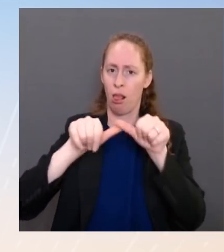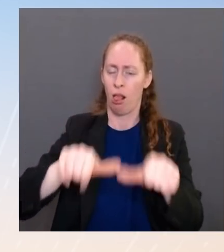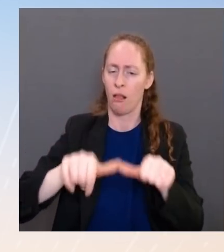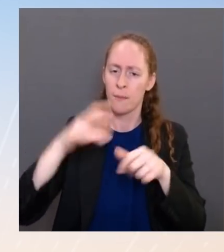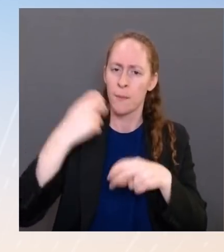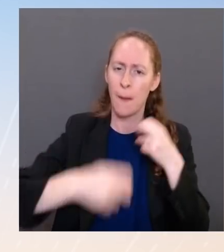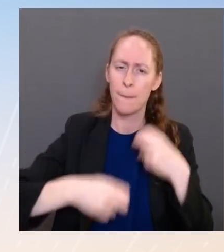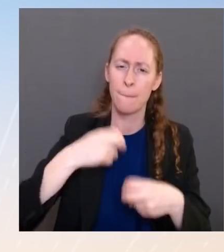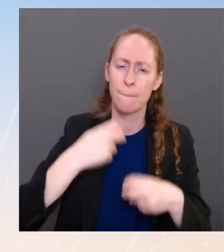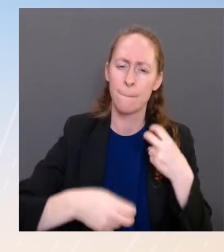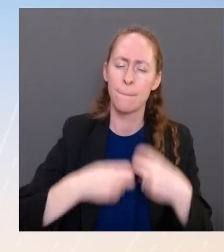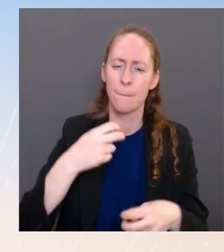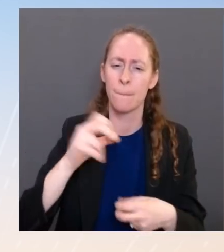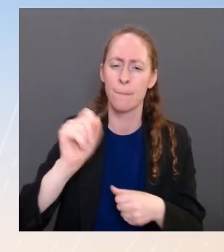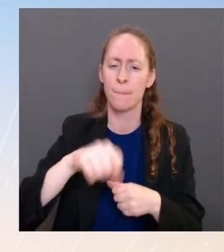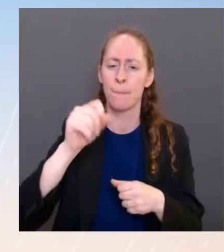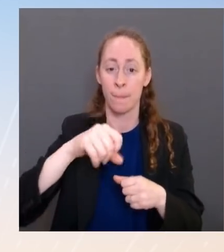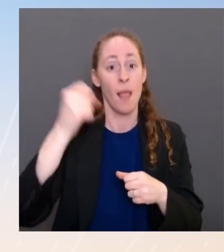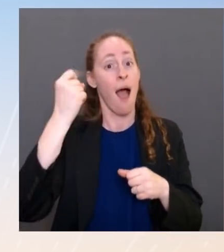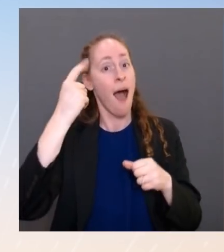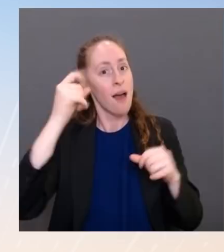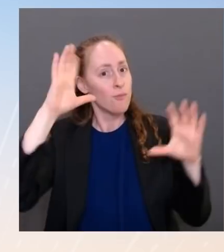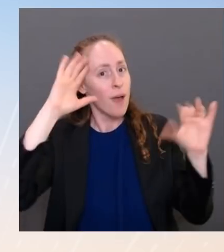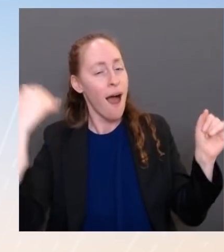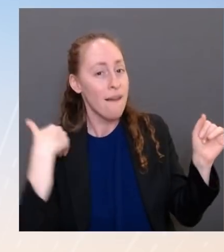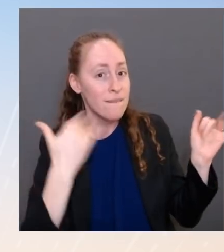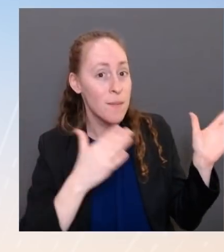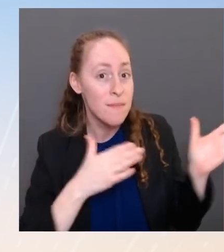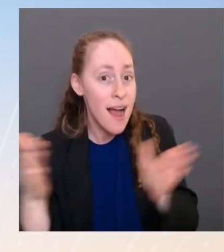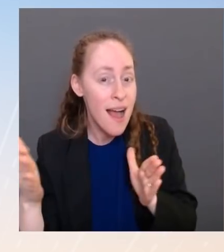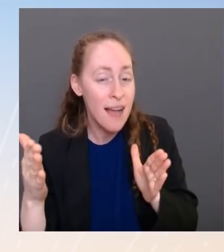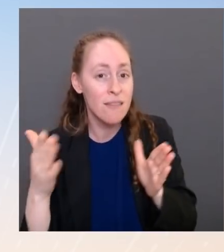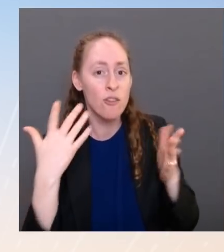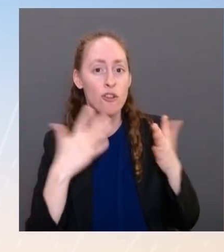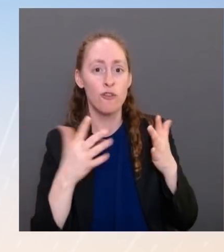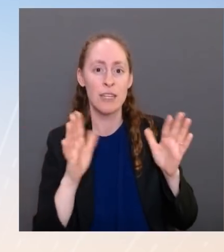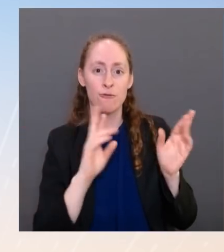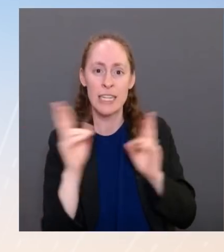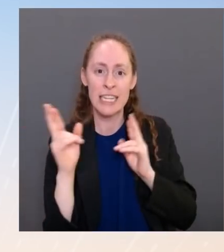It's a multi-step plan. What are we seeing on the other side? We're seeing the plan proposed by Chairman Scott,